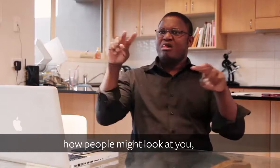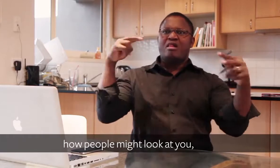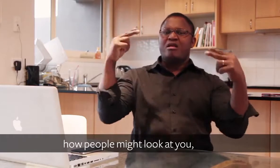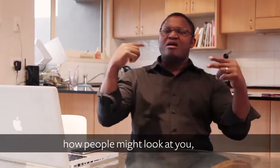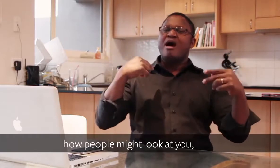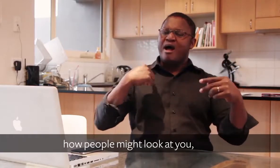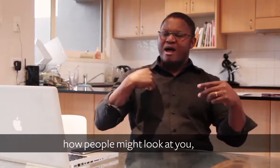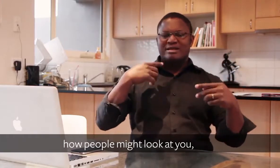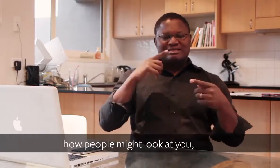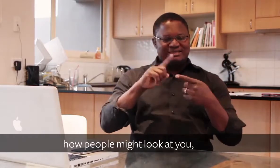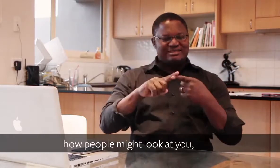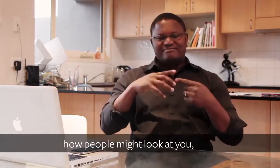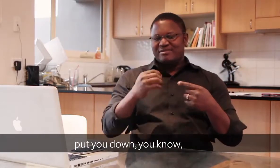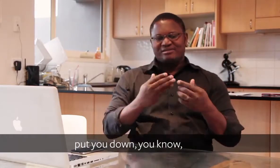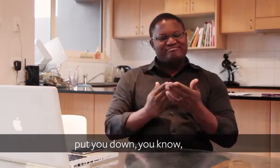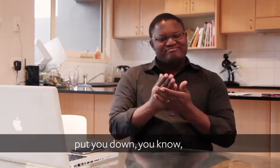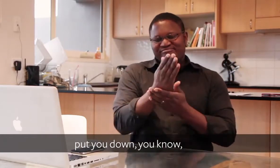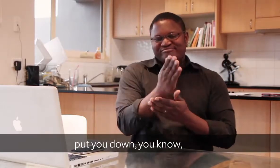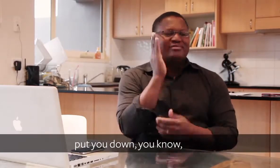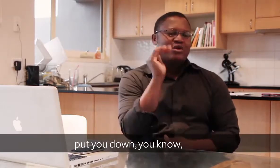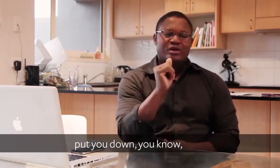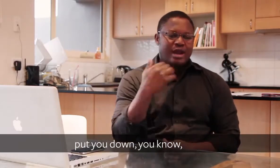people might look at you or put you down, you know, you just have to … you just